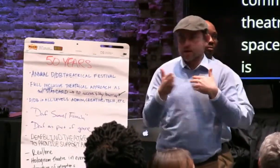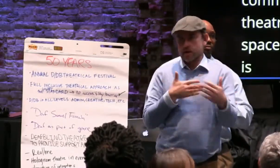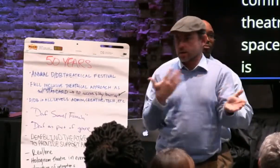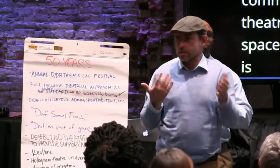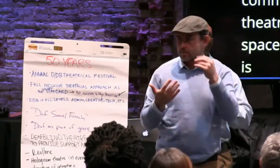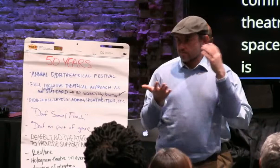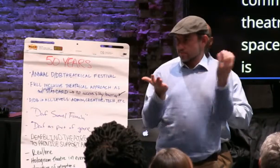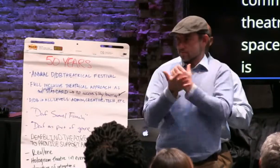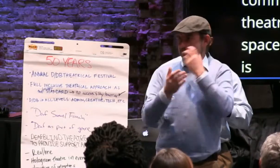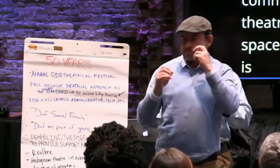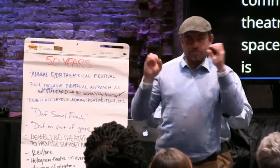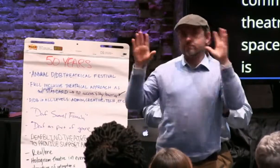in the theatrical experience.